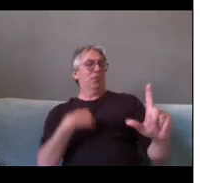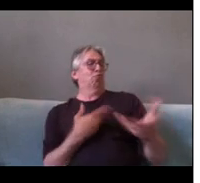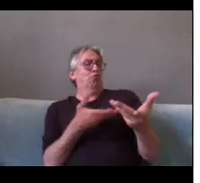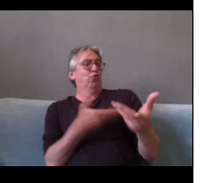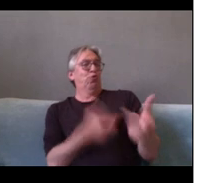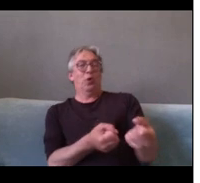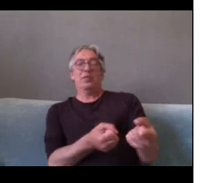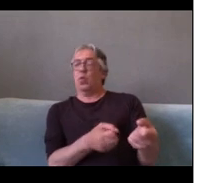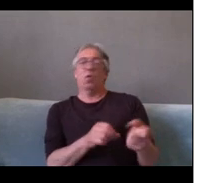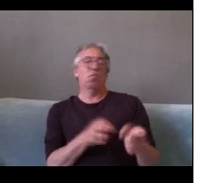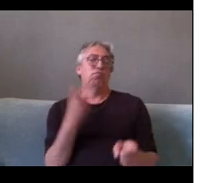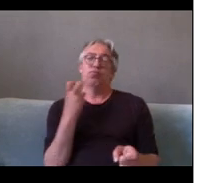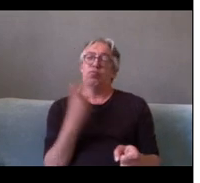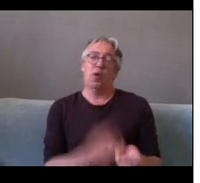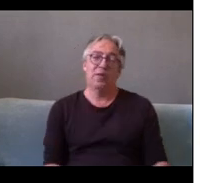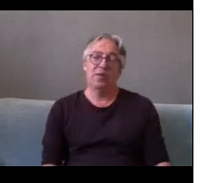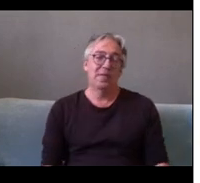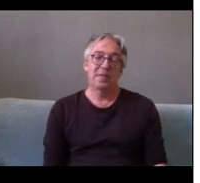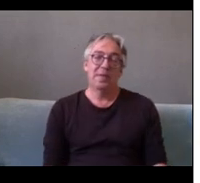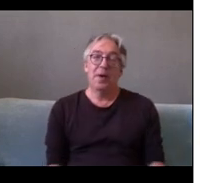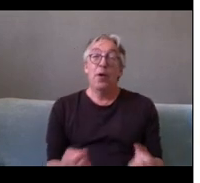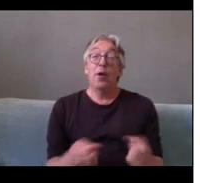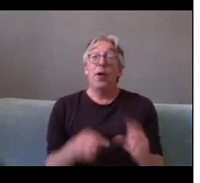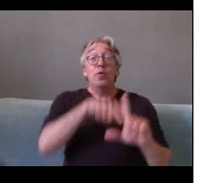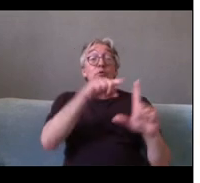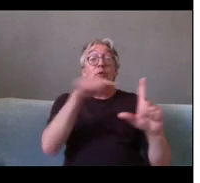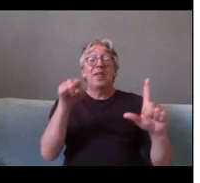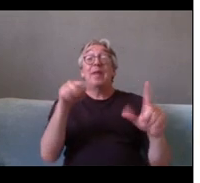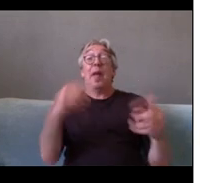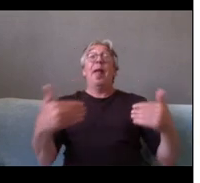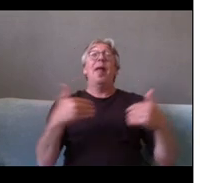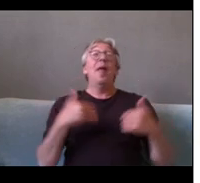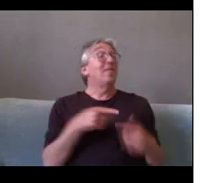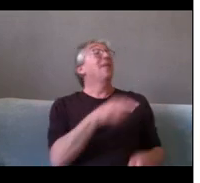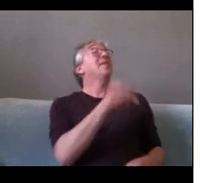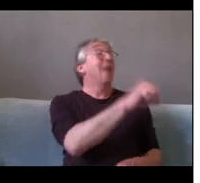Quality and quantity of data available varies enormously across countries.